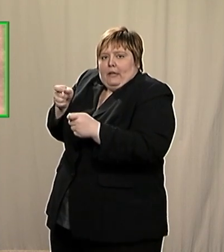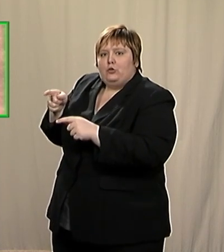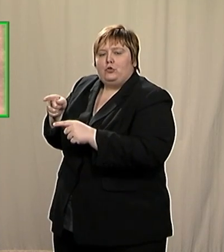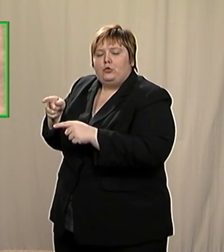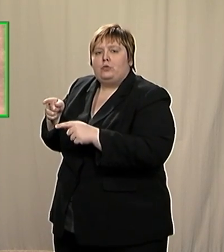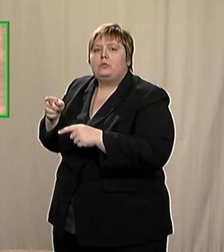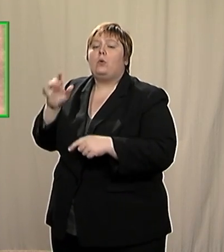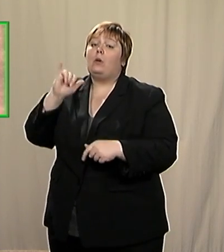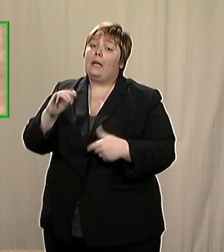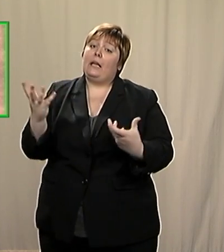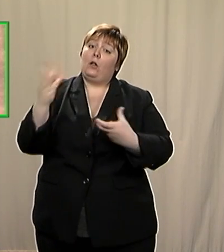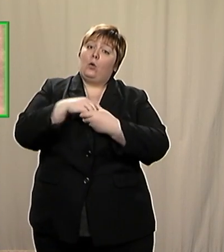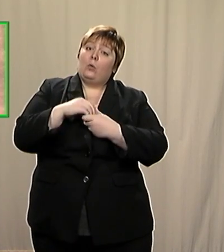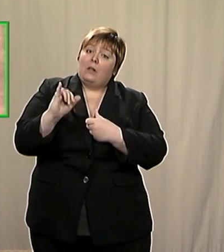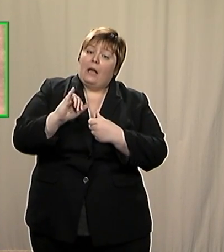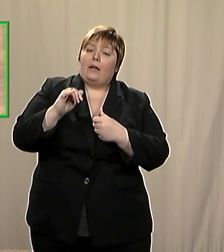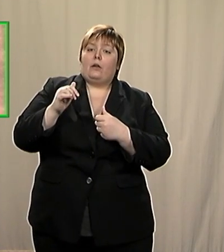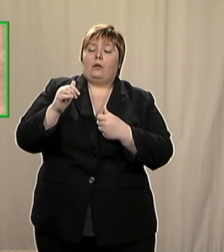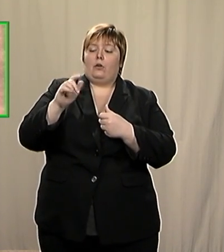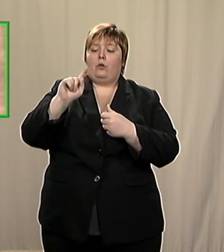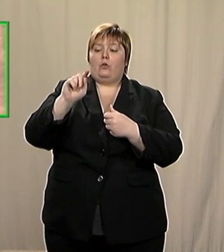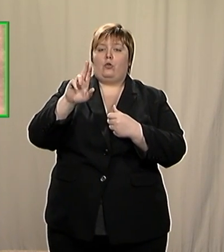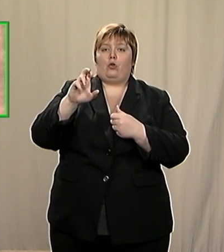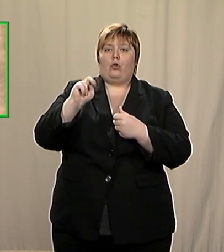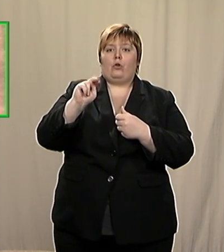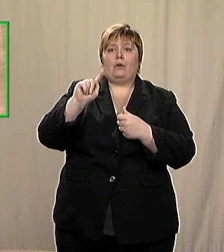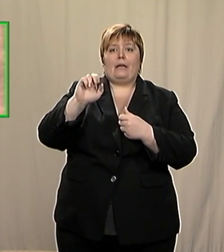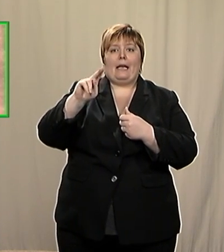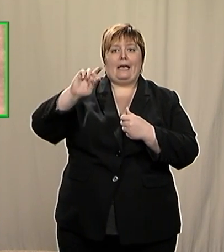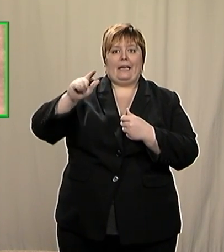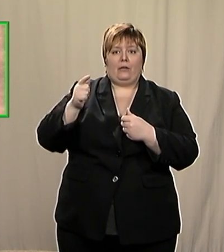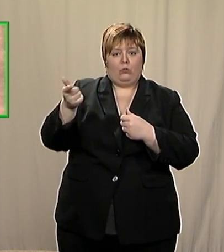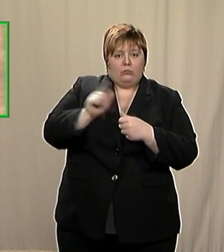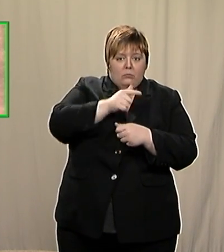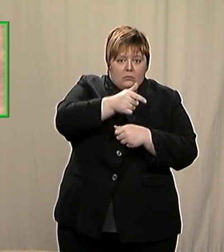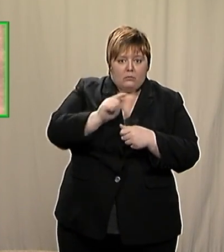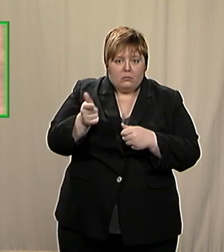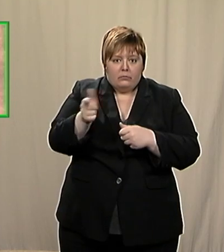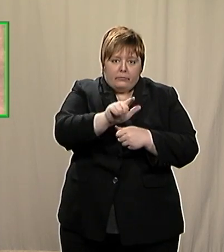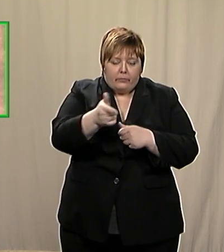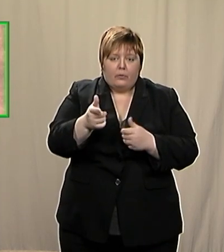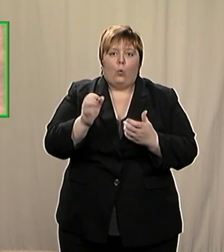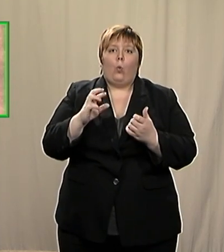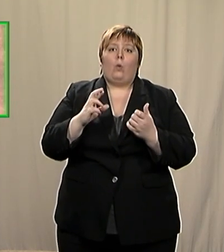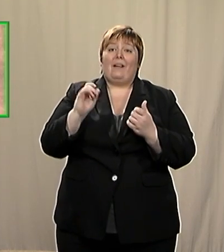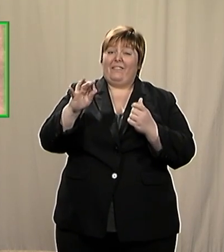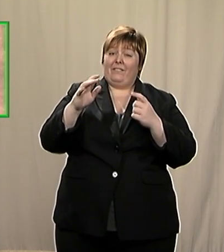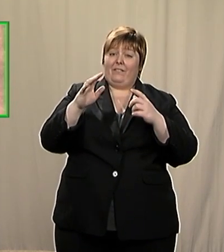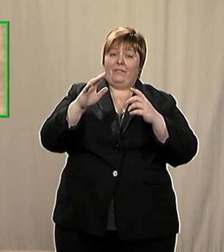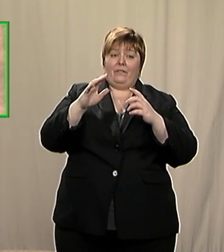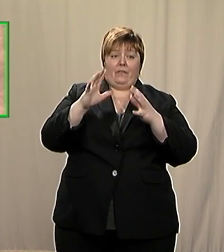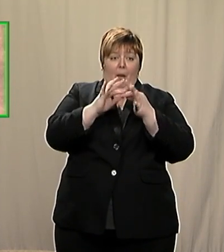This axis including things like turn taking or managing turn taking, or overlapping talk or speech.